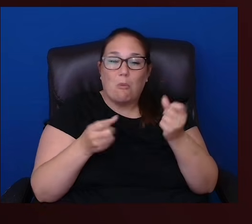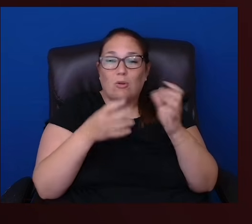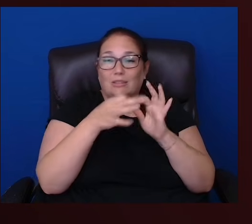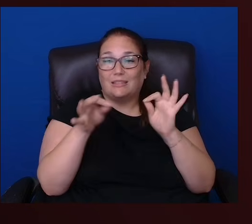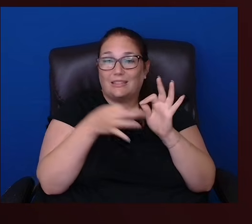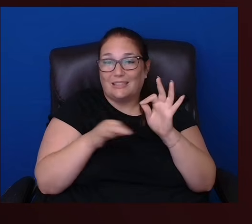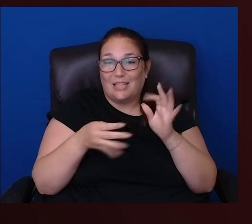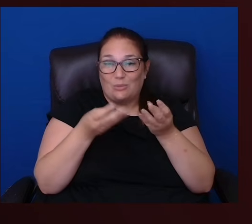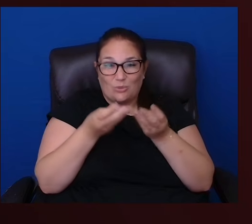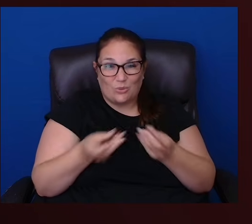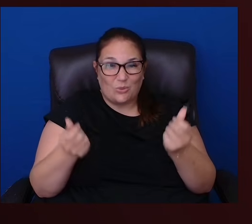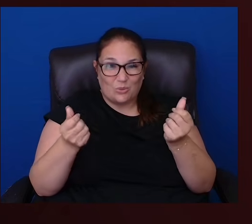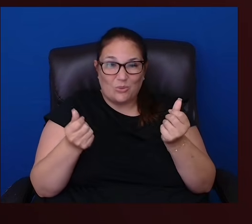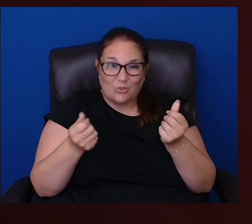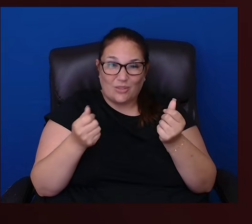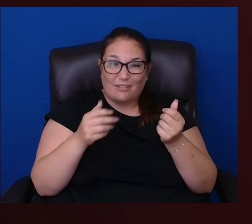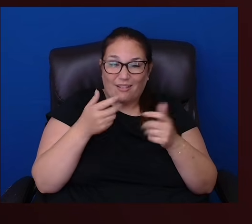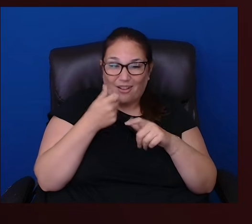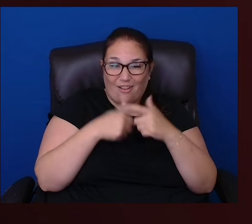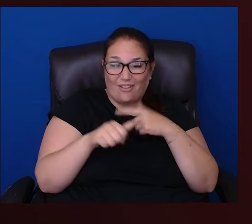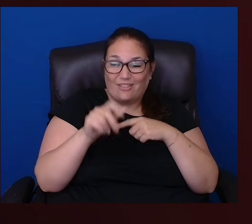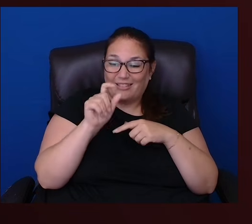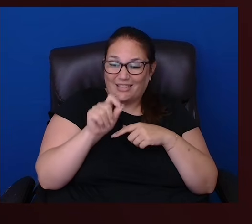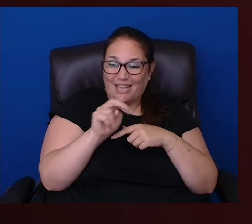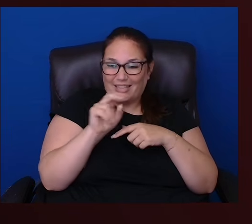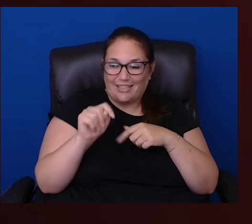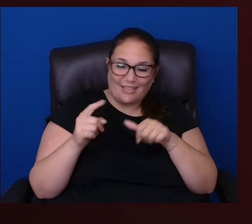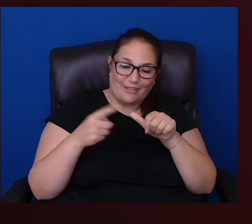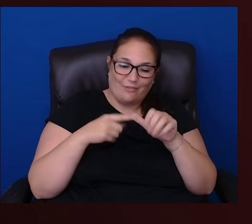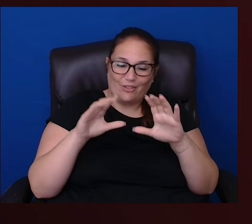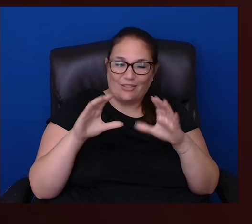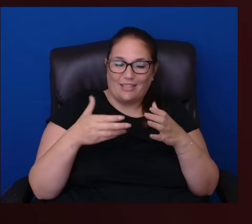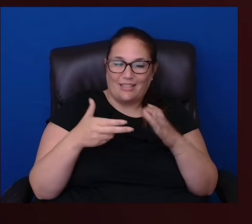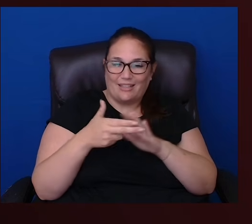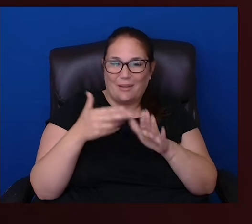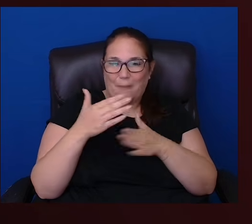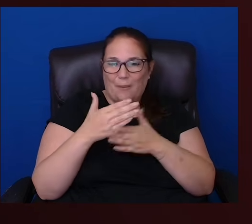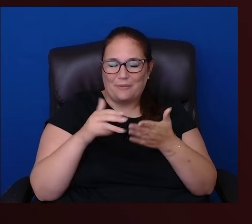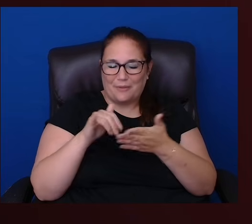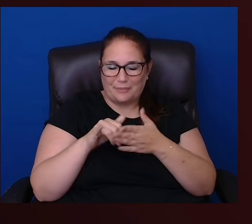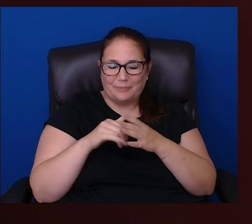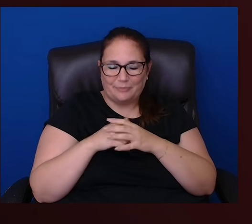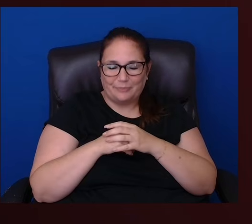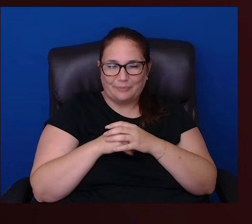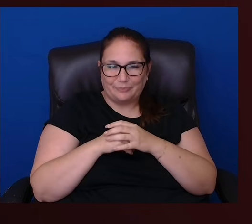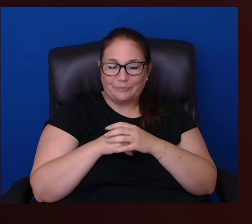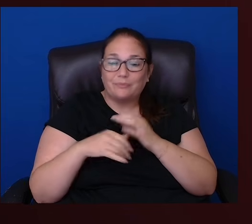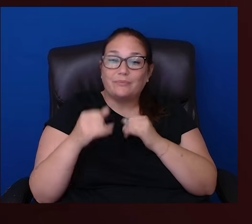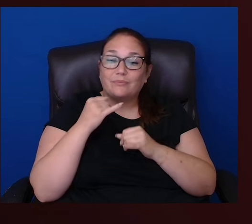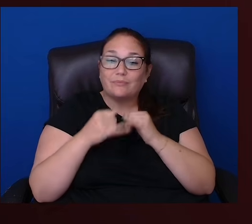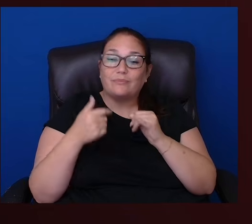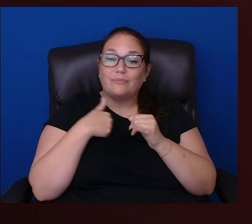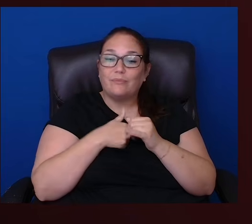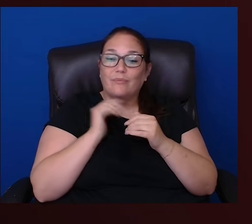of which.NET is a first-class part of that. And then finally, we've got our model evaluations,